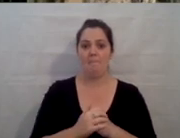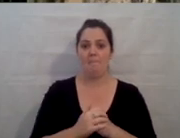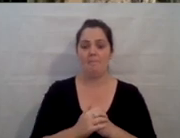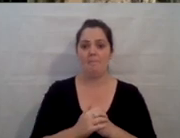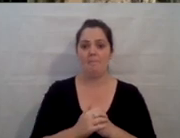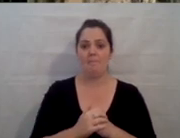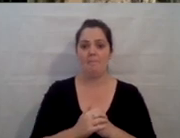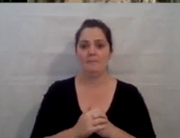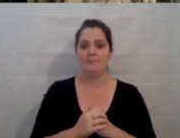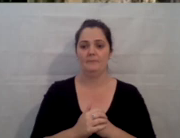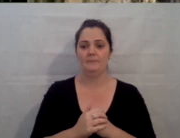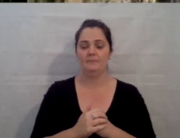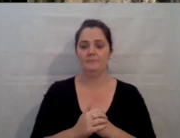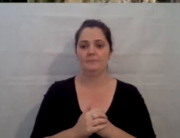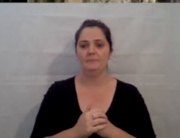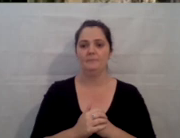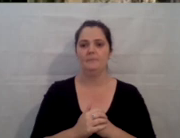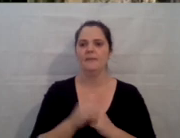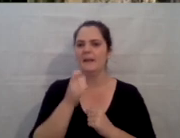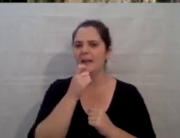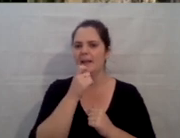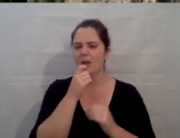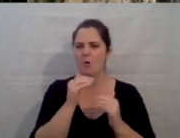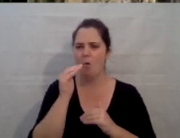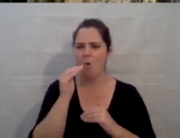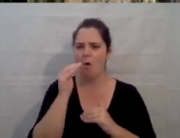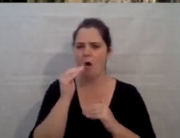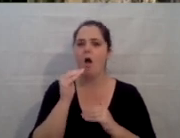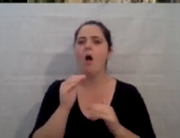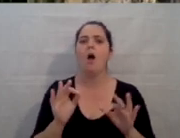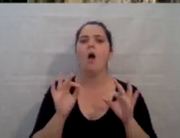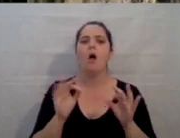that needs to be dropped a bit so I can measure again – bang I'm right on.